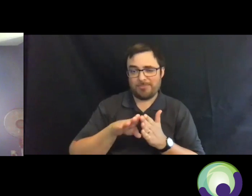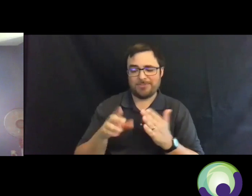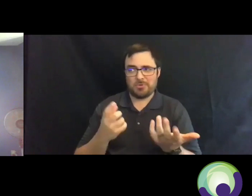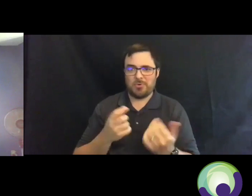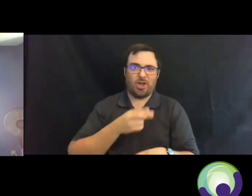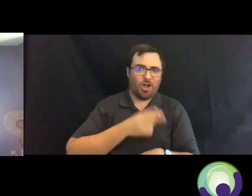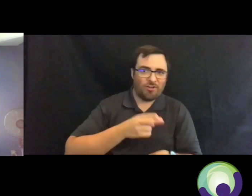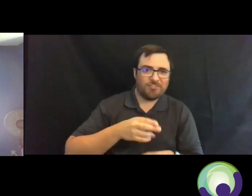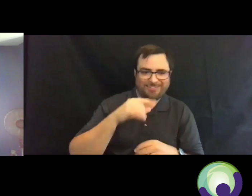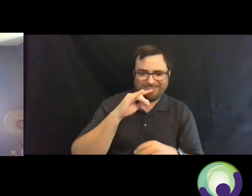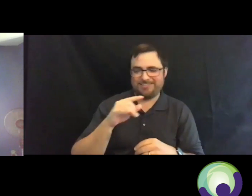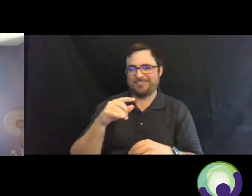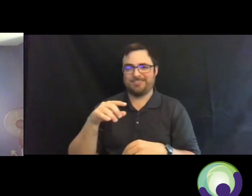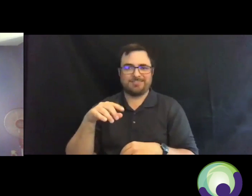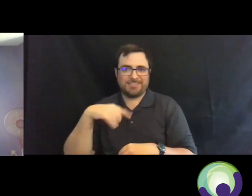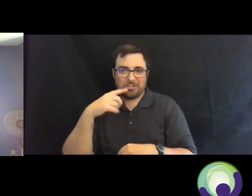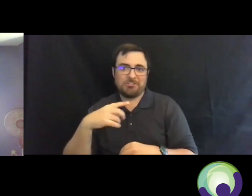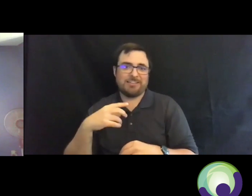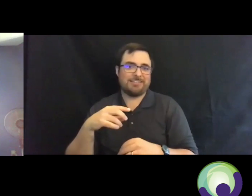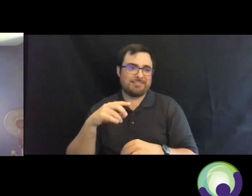all go through the same phases and stages.